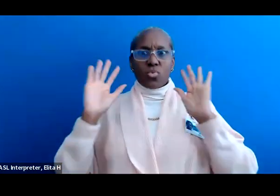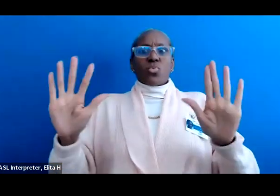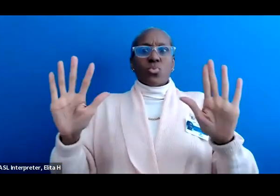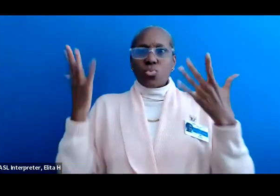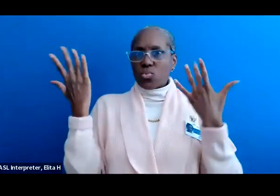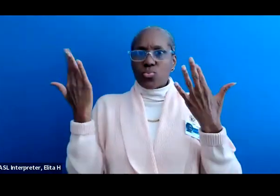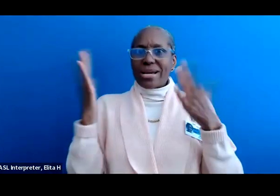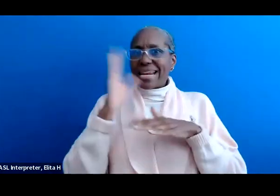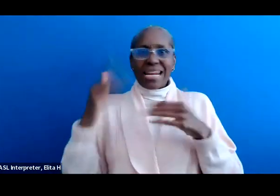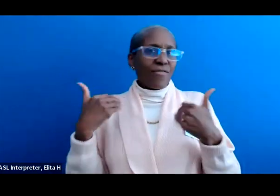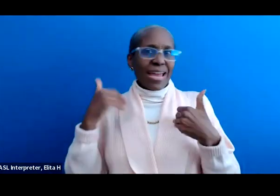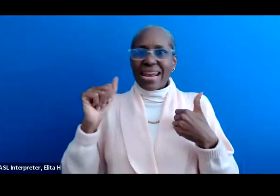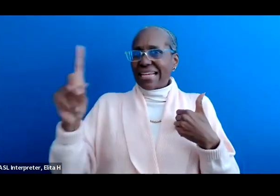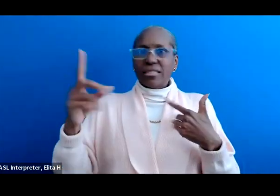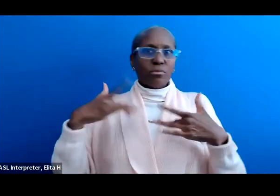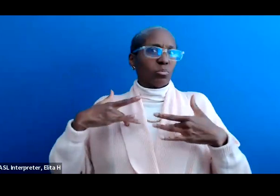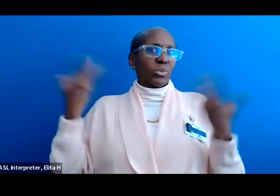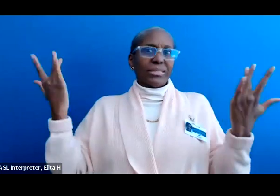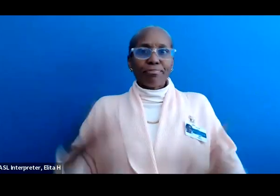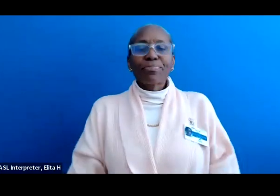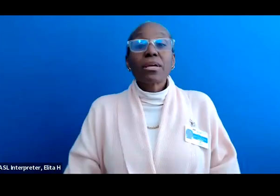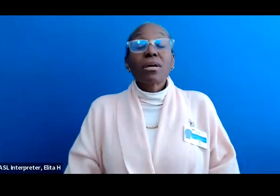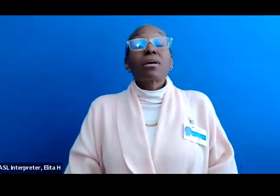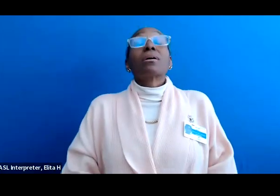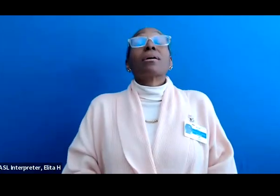I've never had AD, what's going on?” But this does happen.